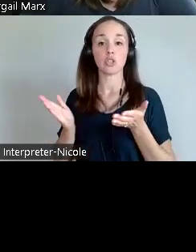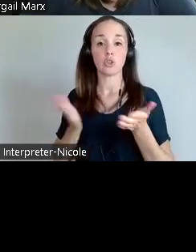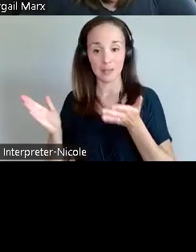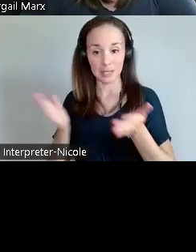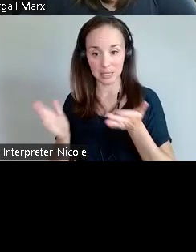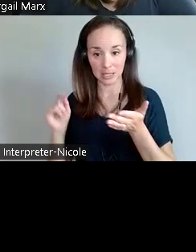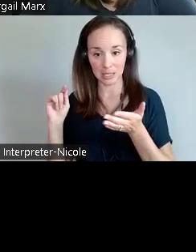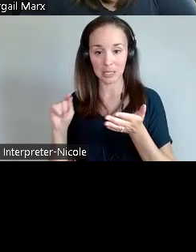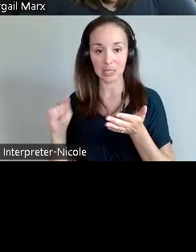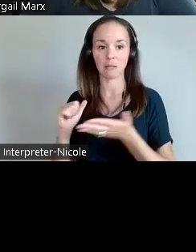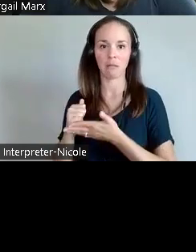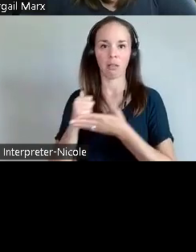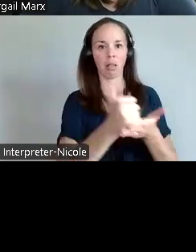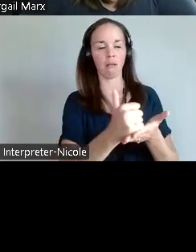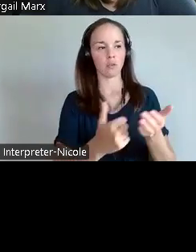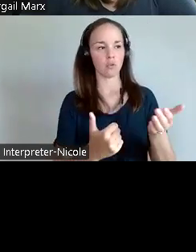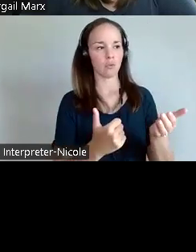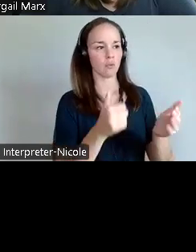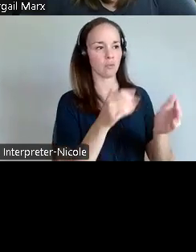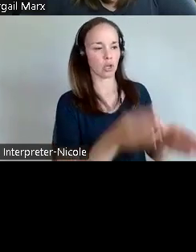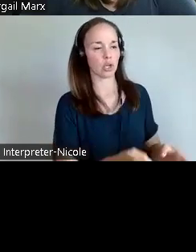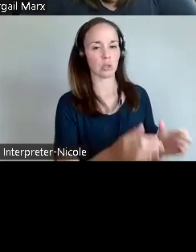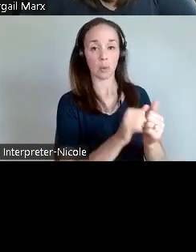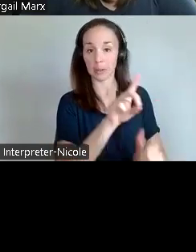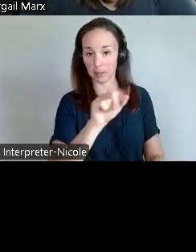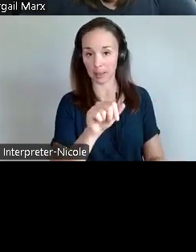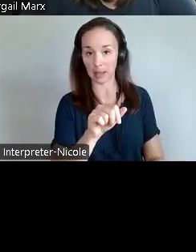really help to assist that individual with a disability in the selection,